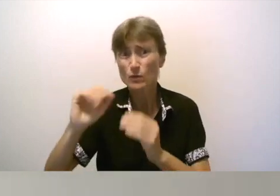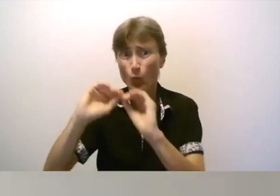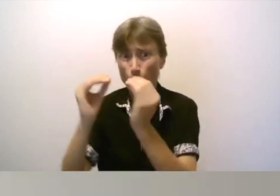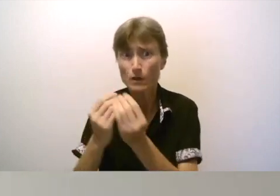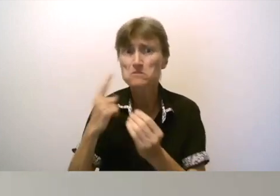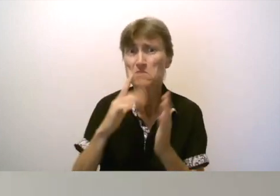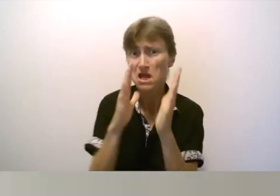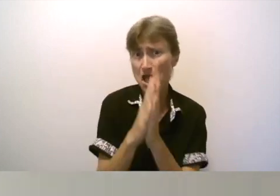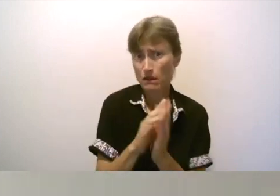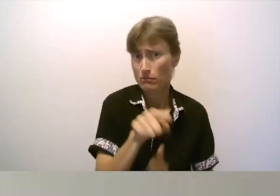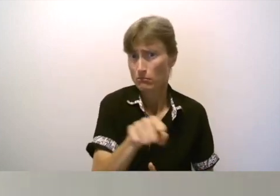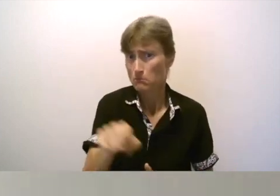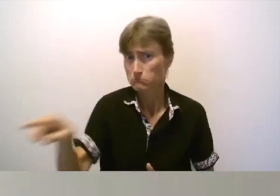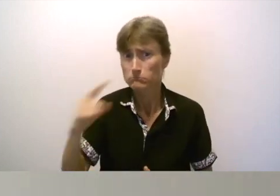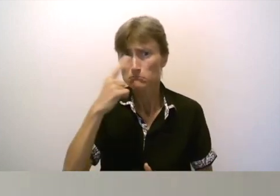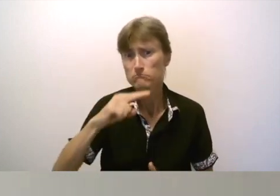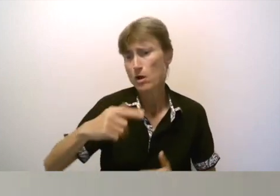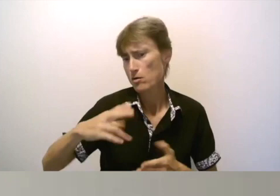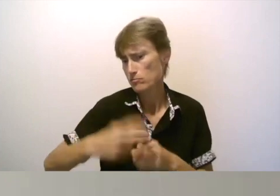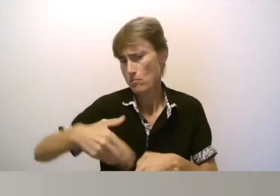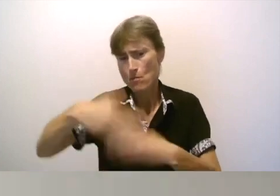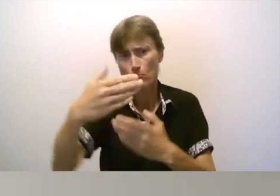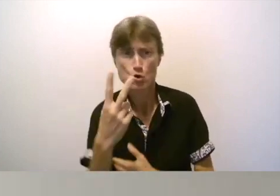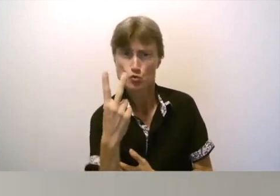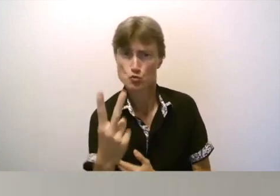identified with disabilities uh because we only had money for 10